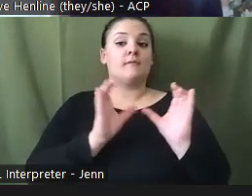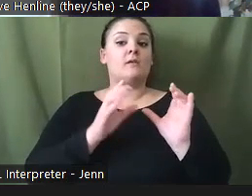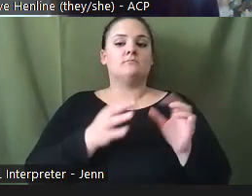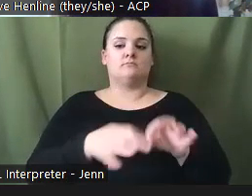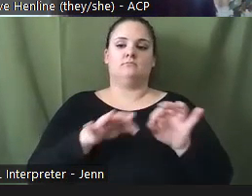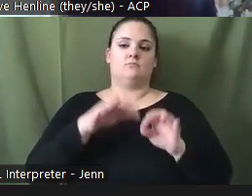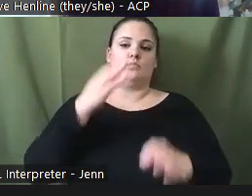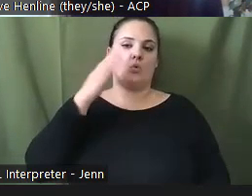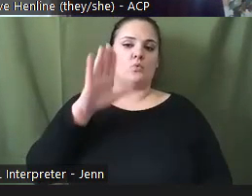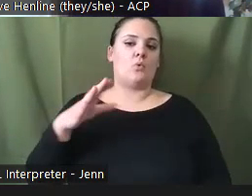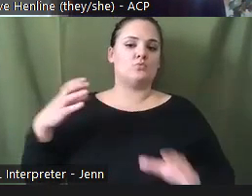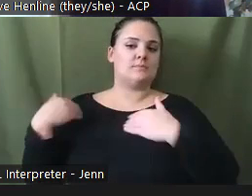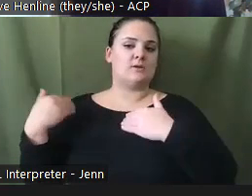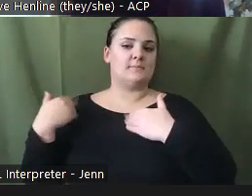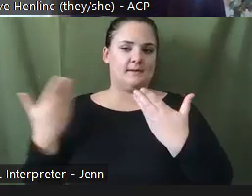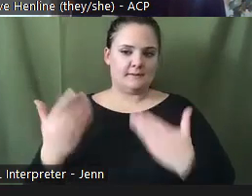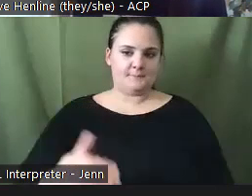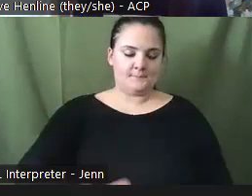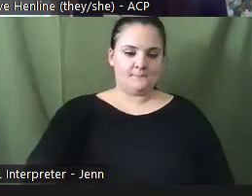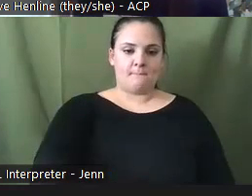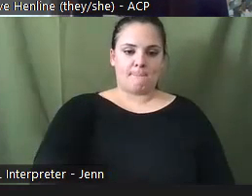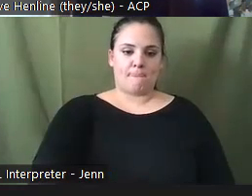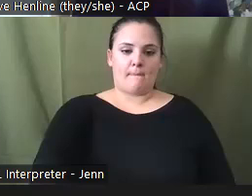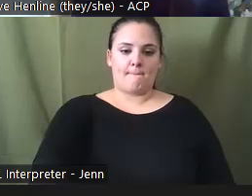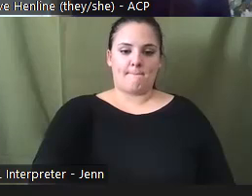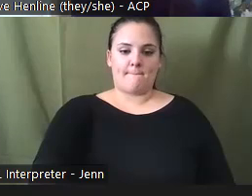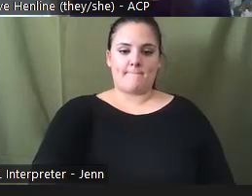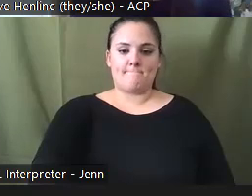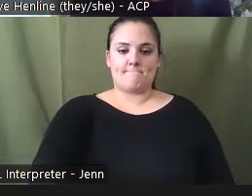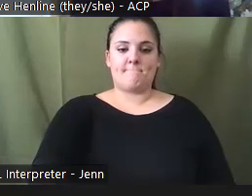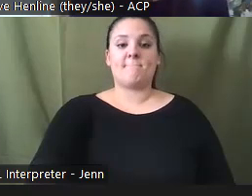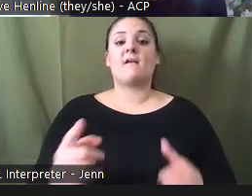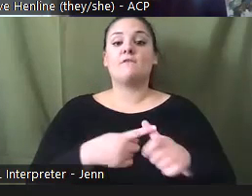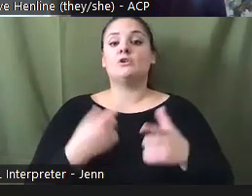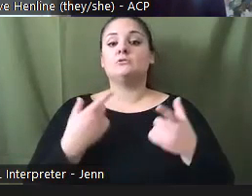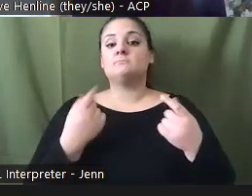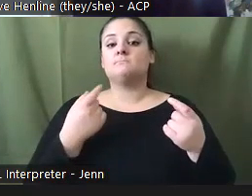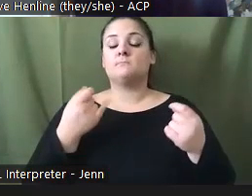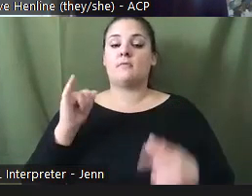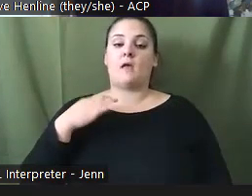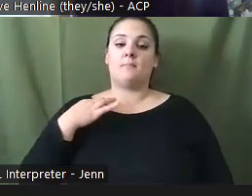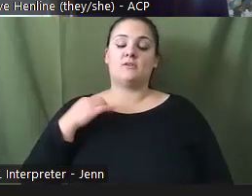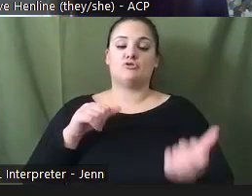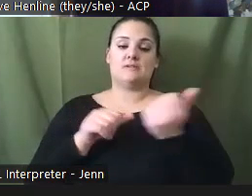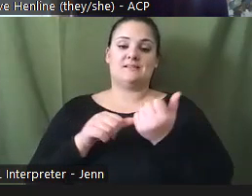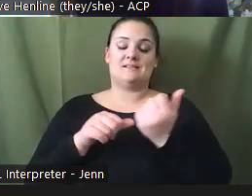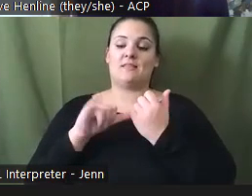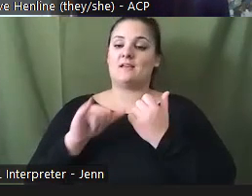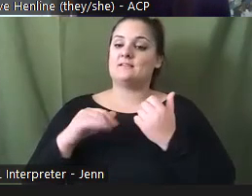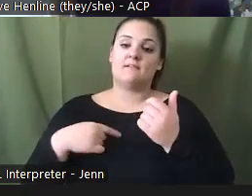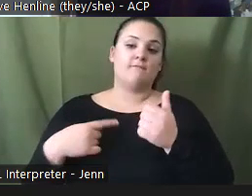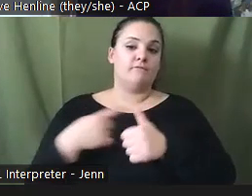could be. Firstly, an application assistant is the primary source of information about the ACP to